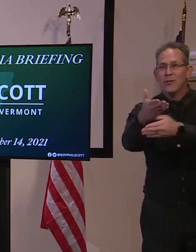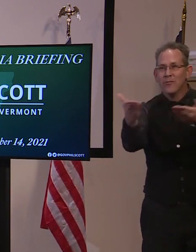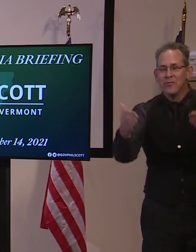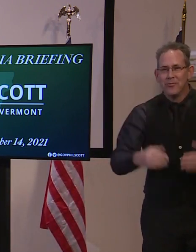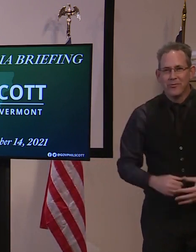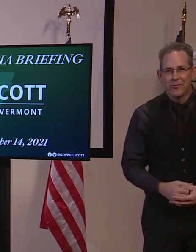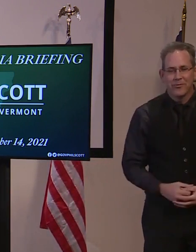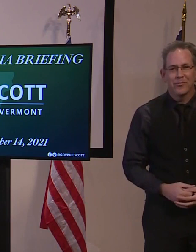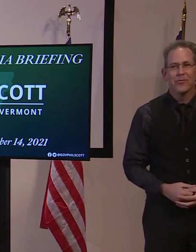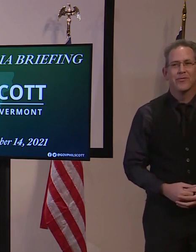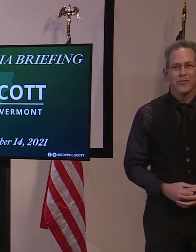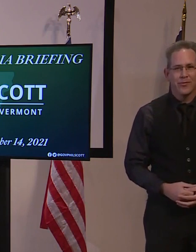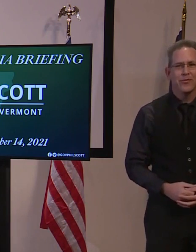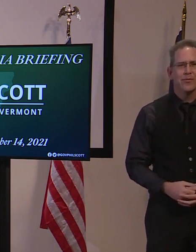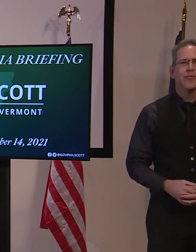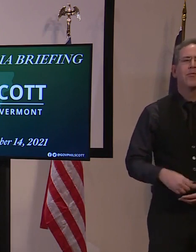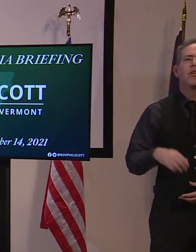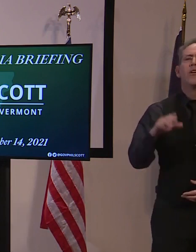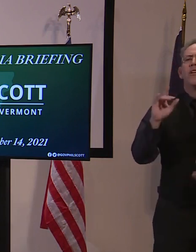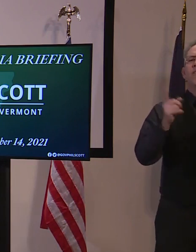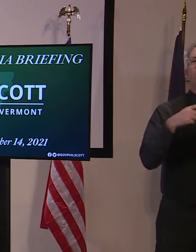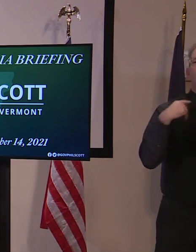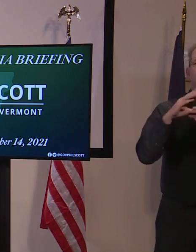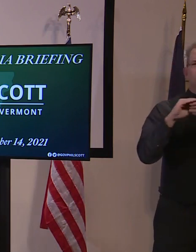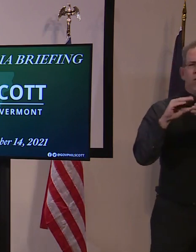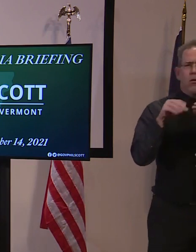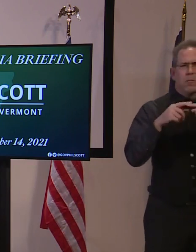I want to start by talking about the current situation of the state to nation.